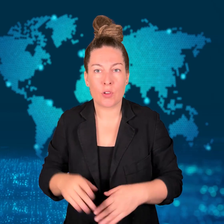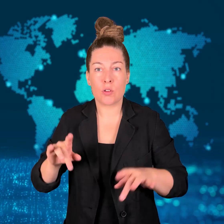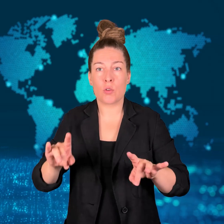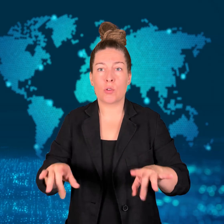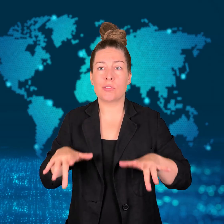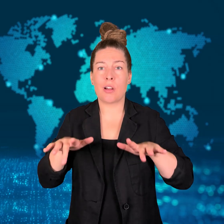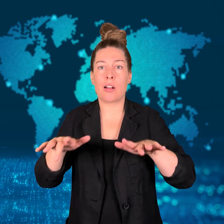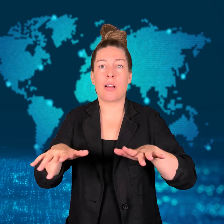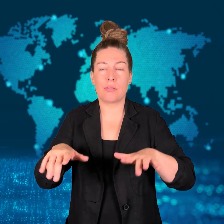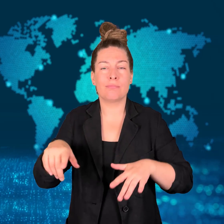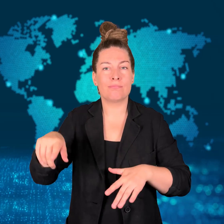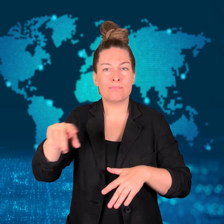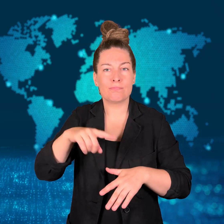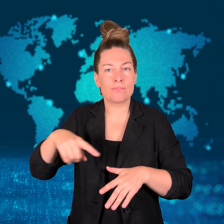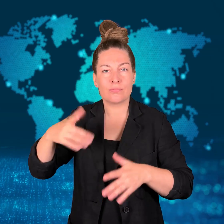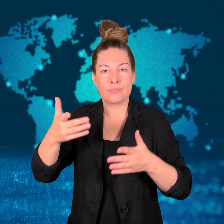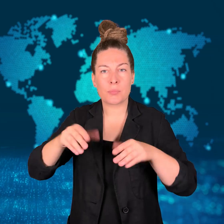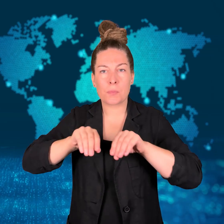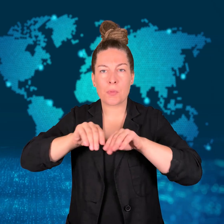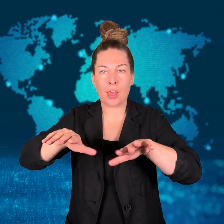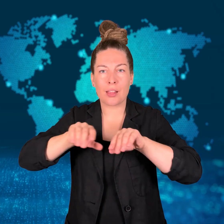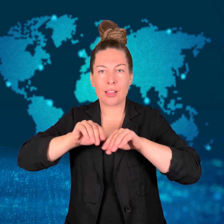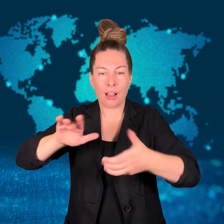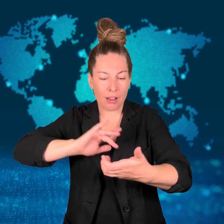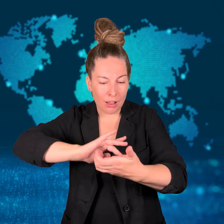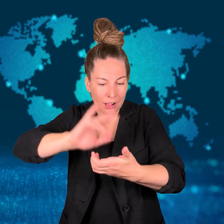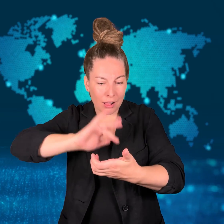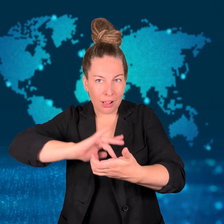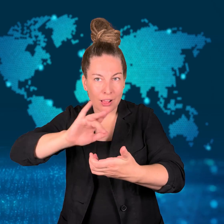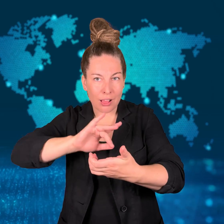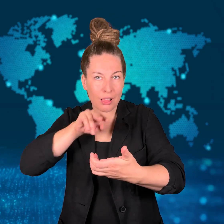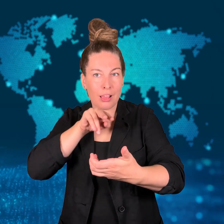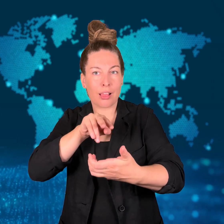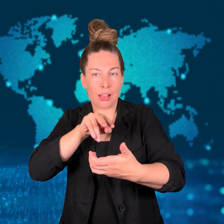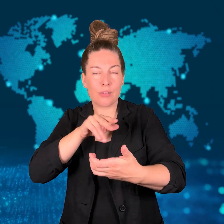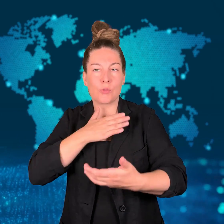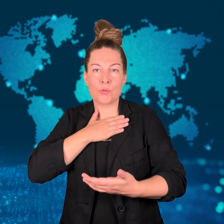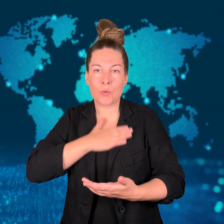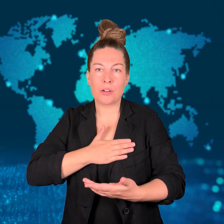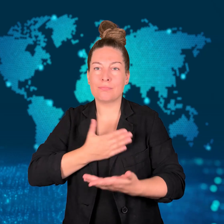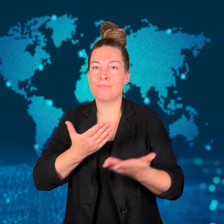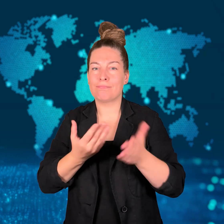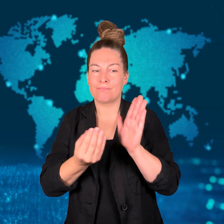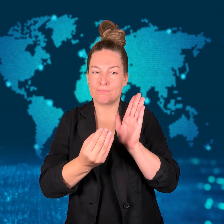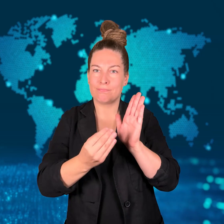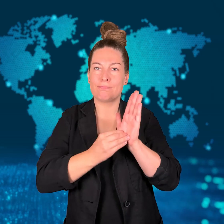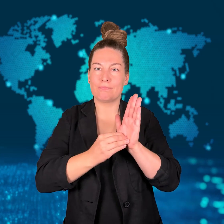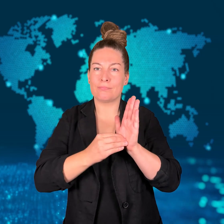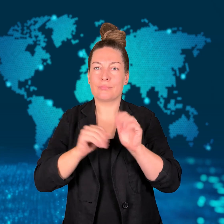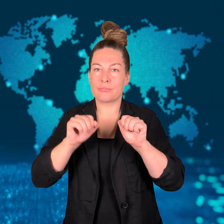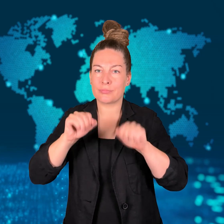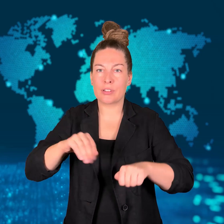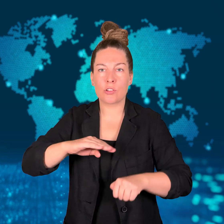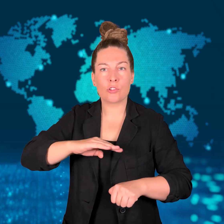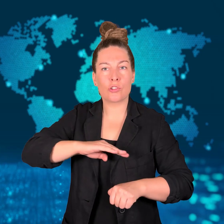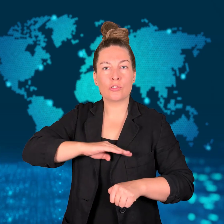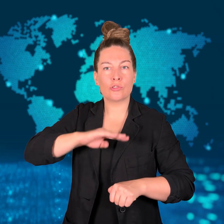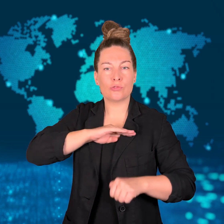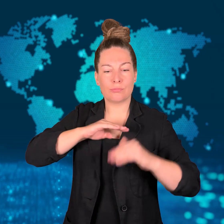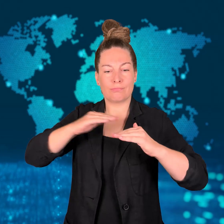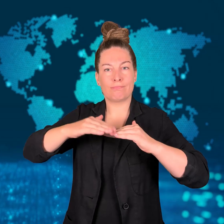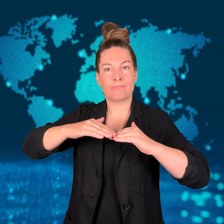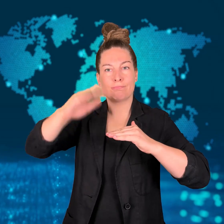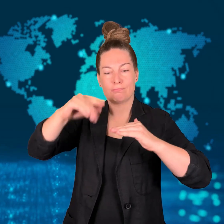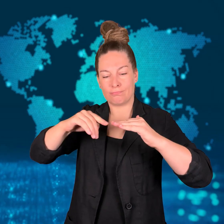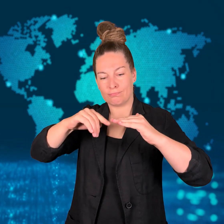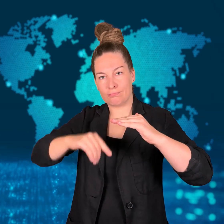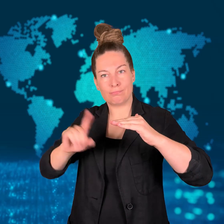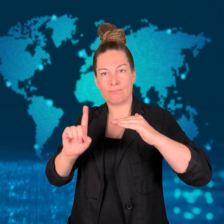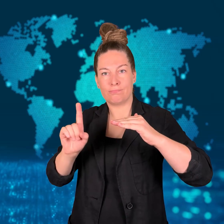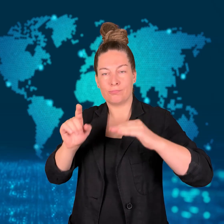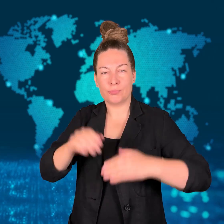Social media minimum age